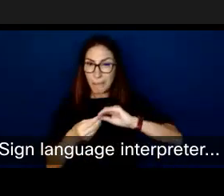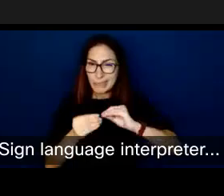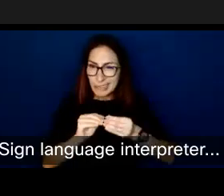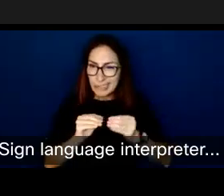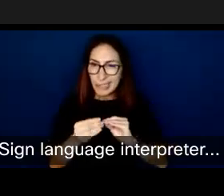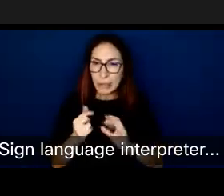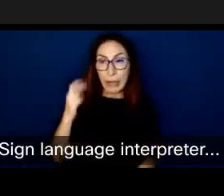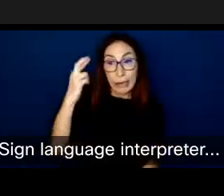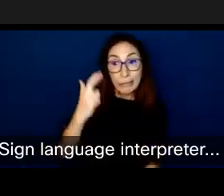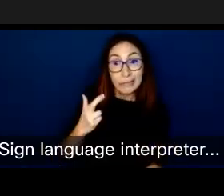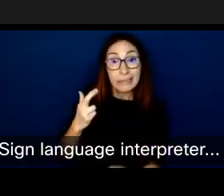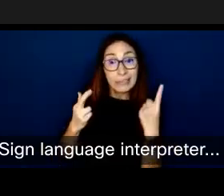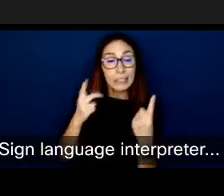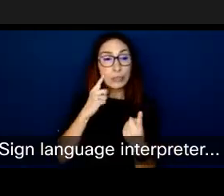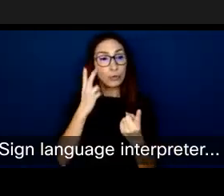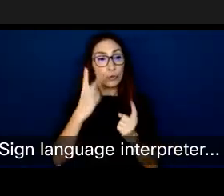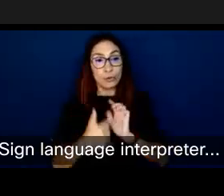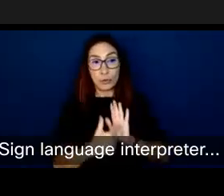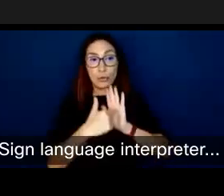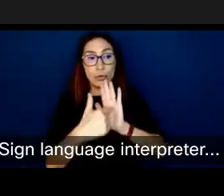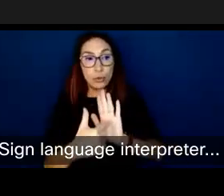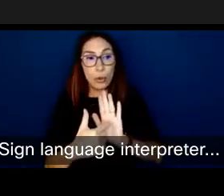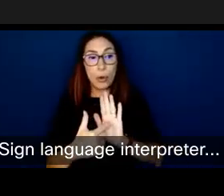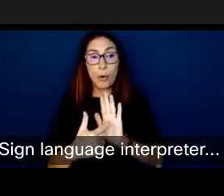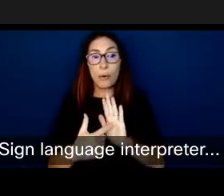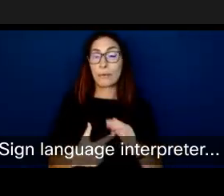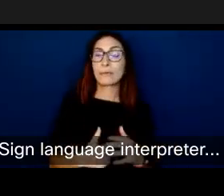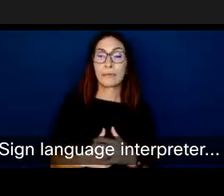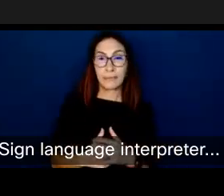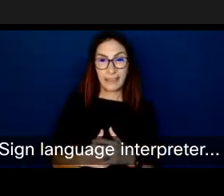living with HIV live in Minnesota across the state.